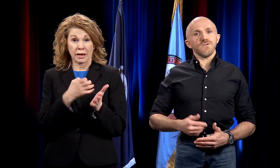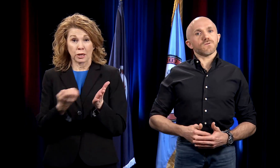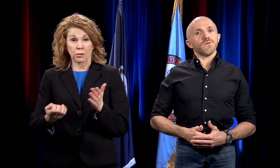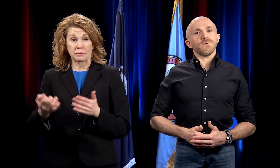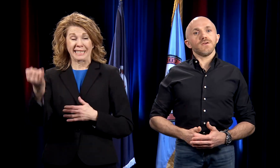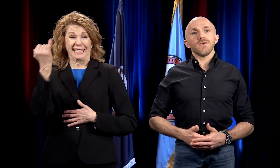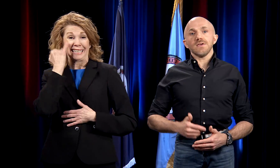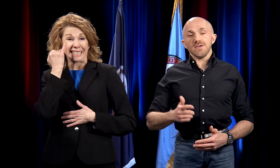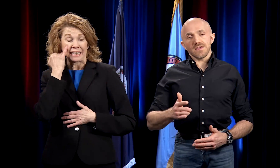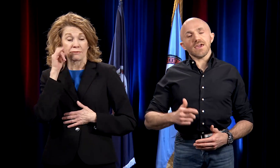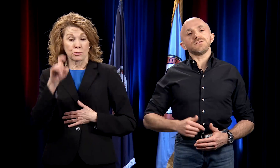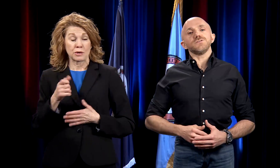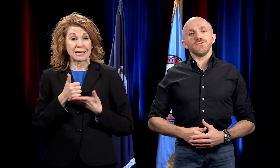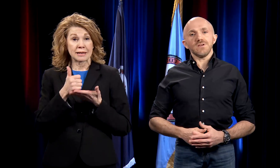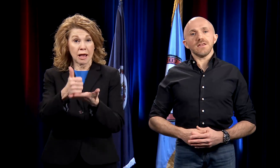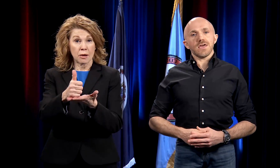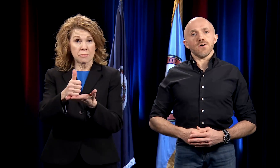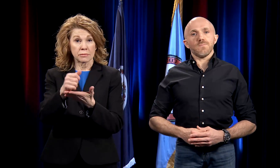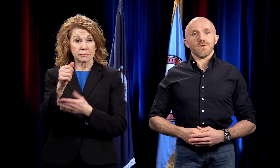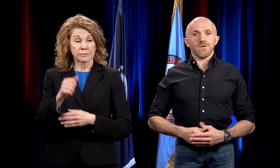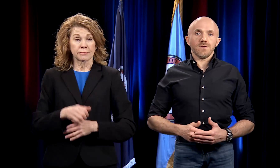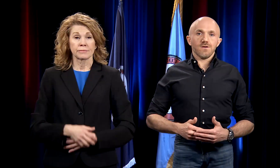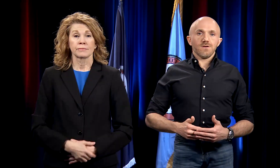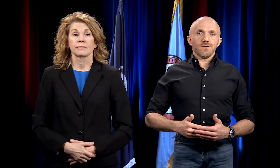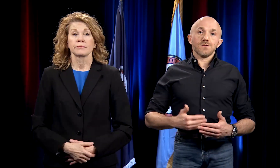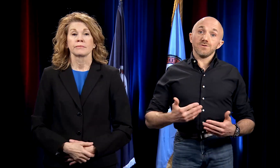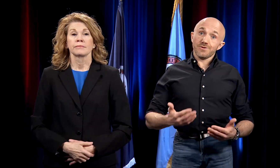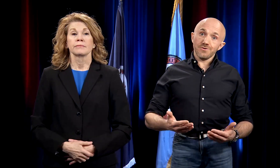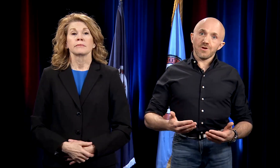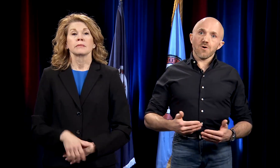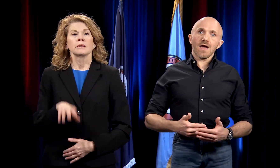the equipment, in case you need help? Do you know how you